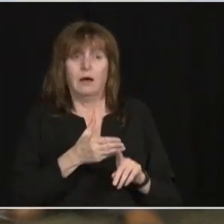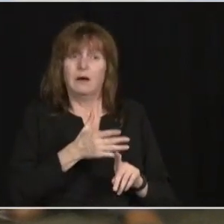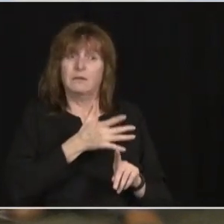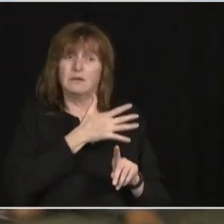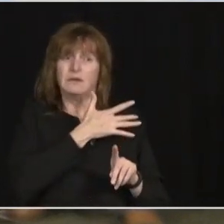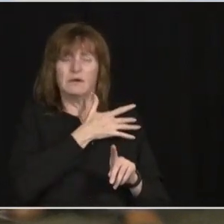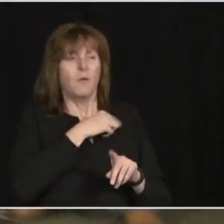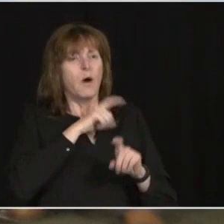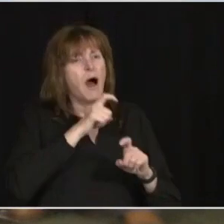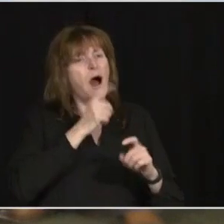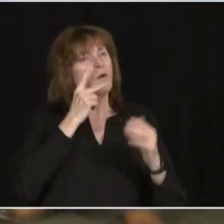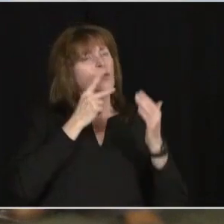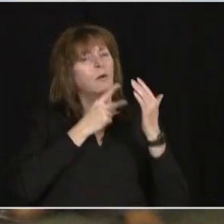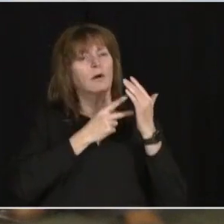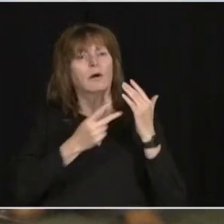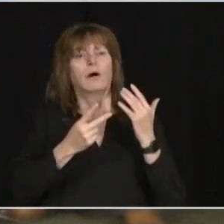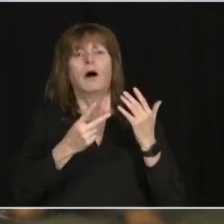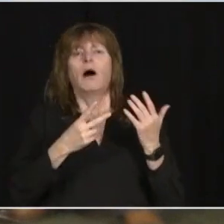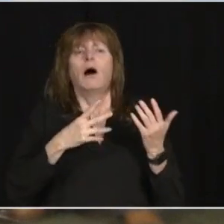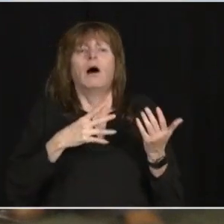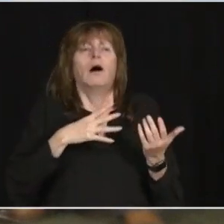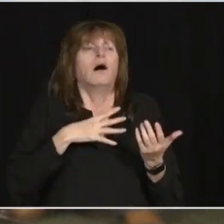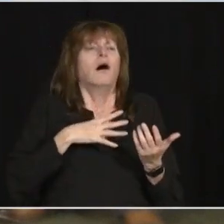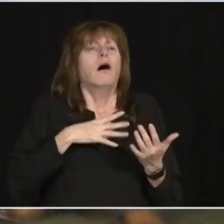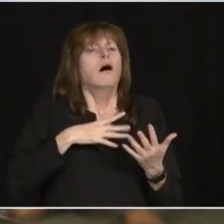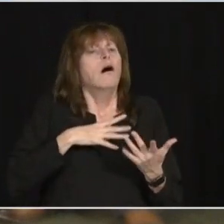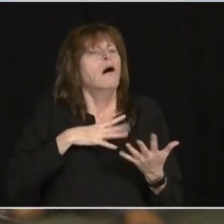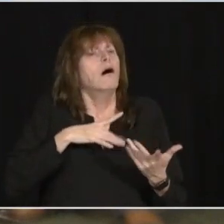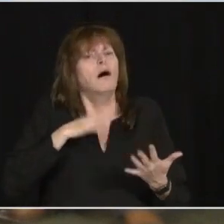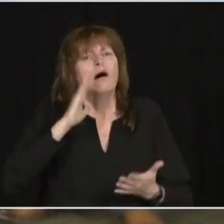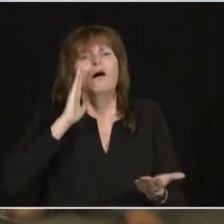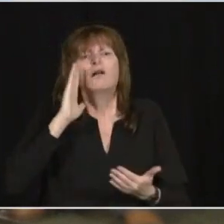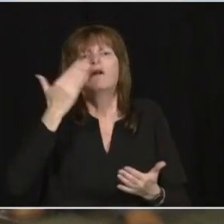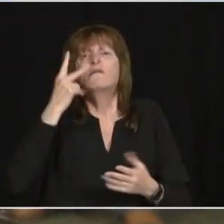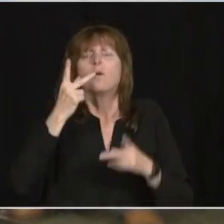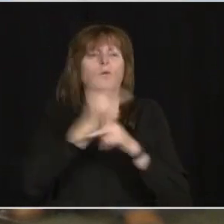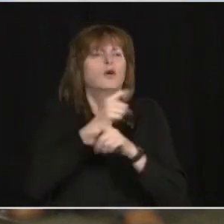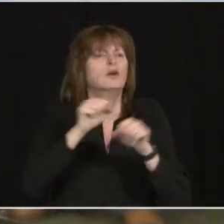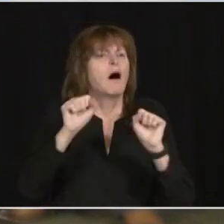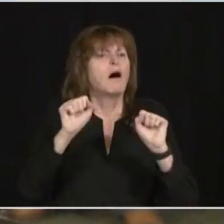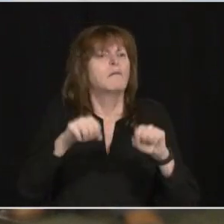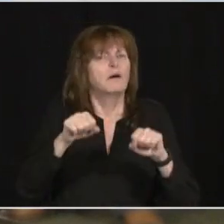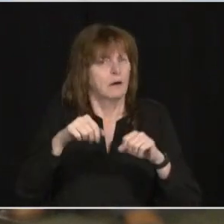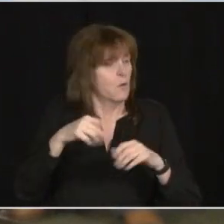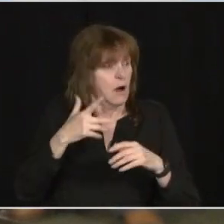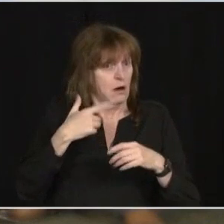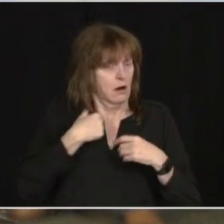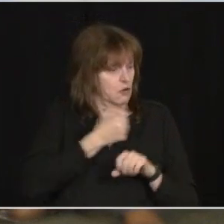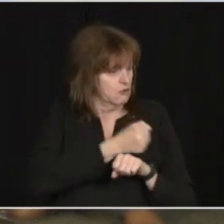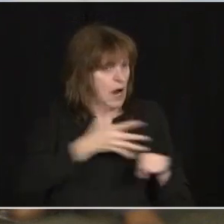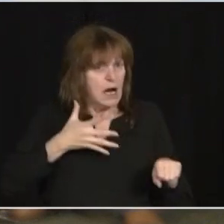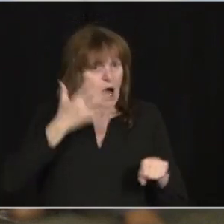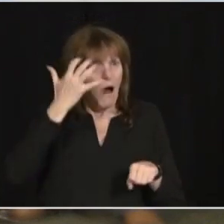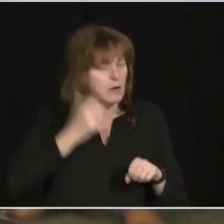build up hospital capacity, which we've done. We have about 200 people in intensive care unit right now on ventilators.